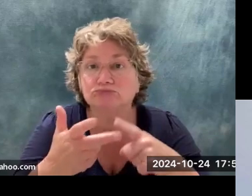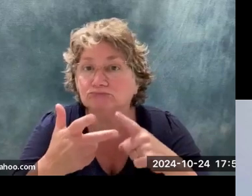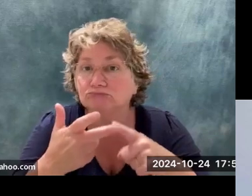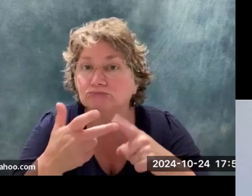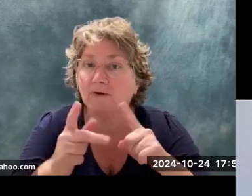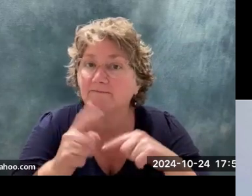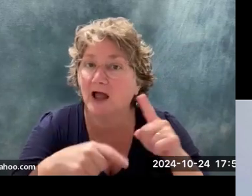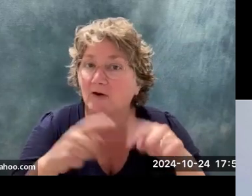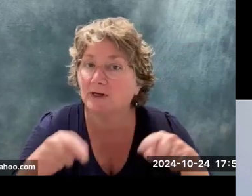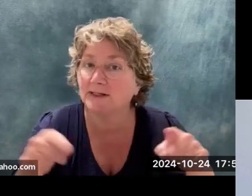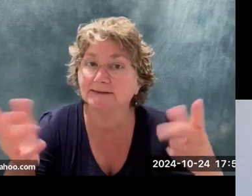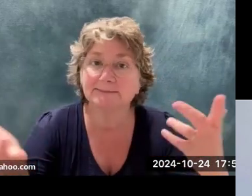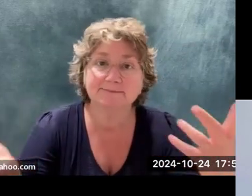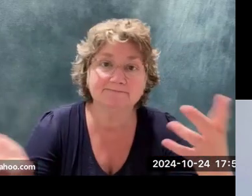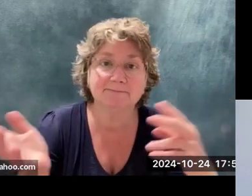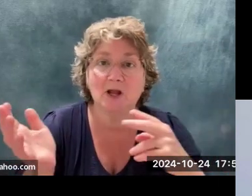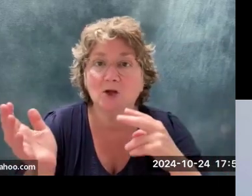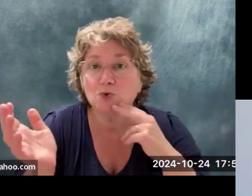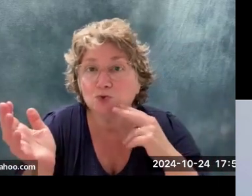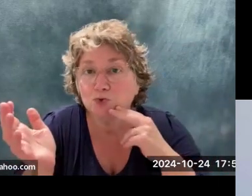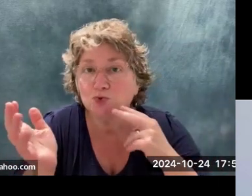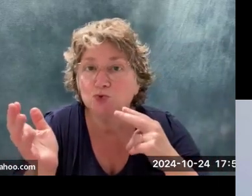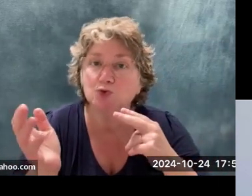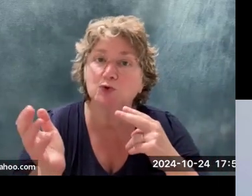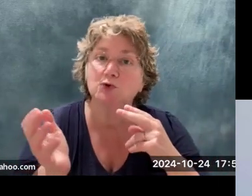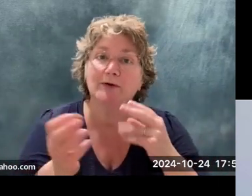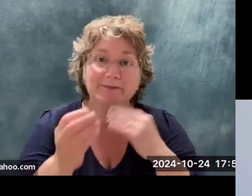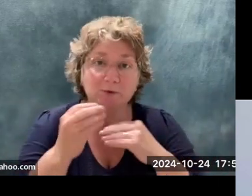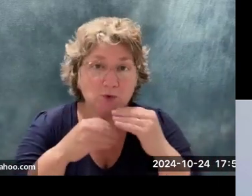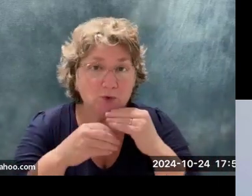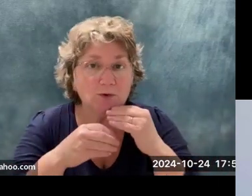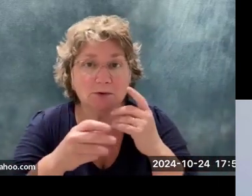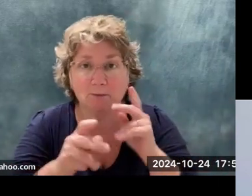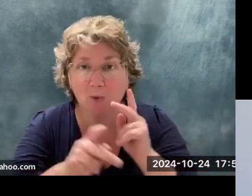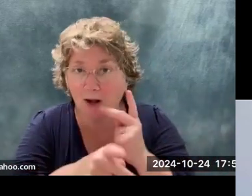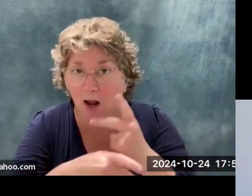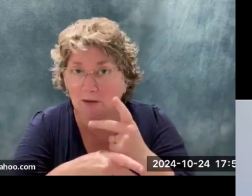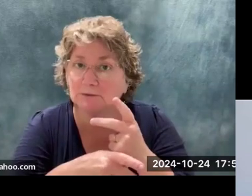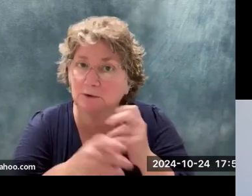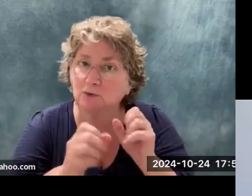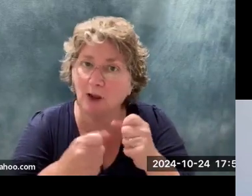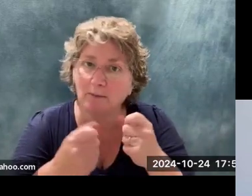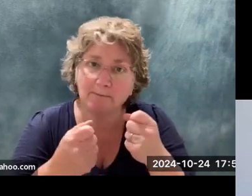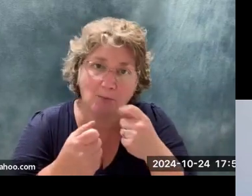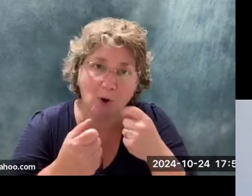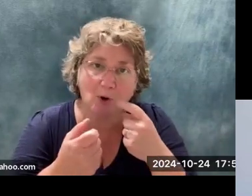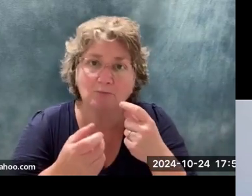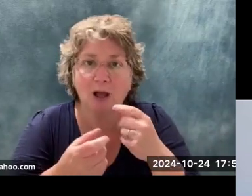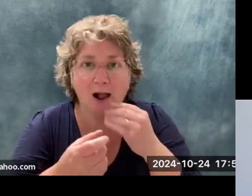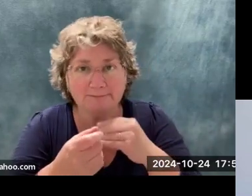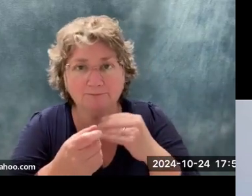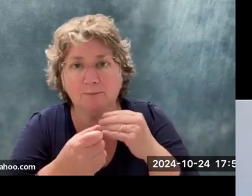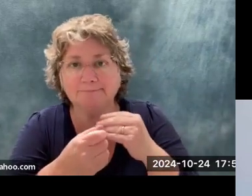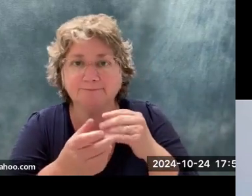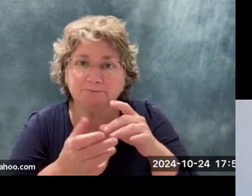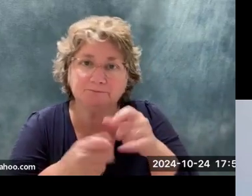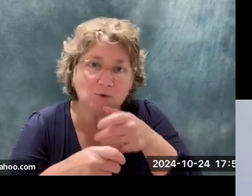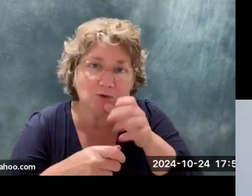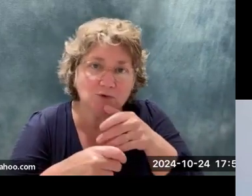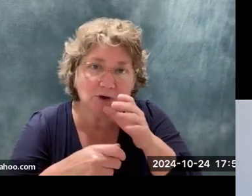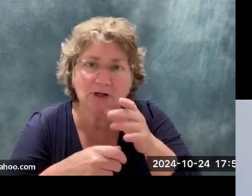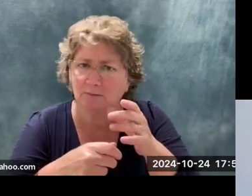nutritional products, dietary products, and there is an entire branch of the NIH that